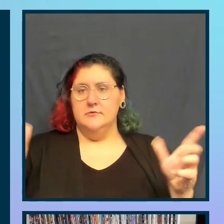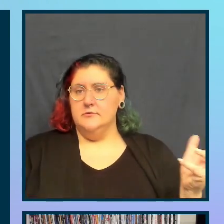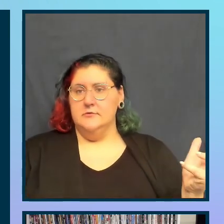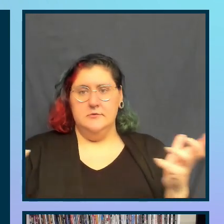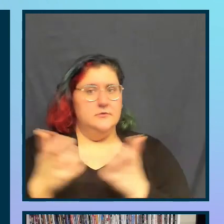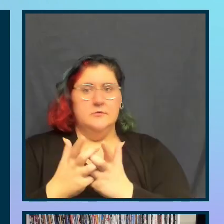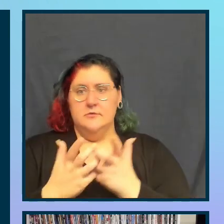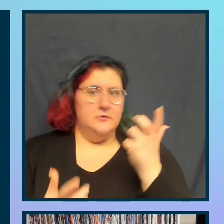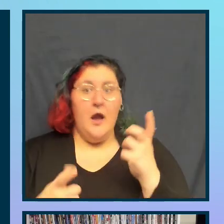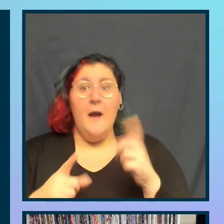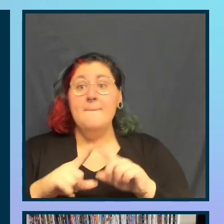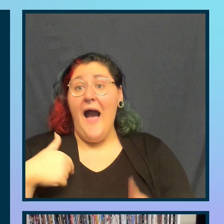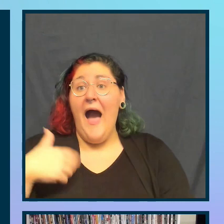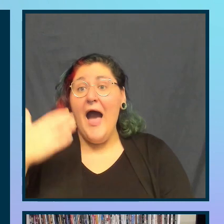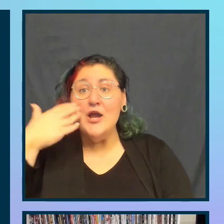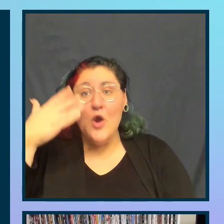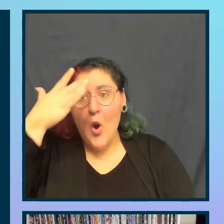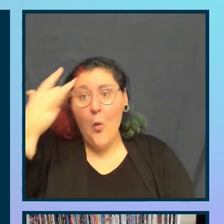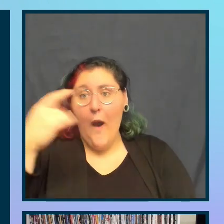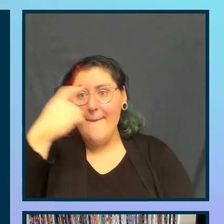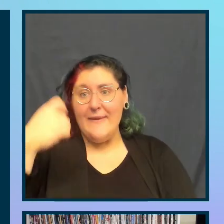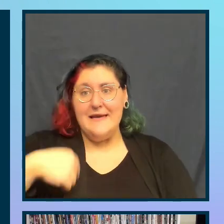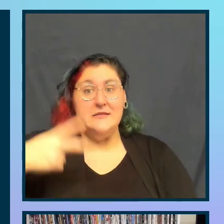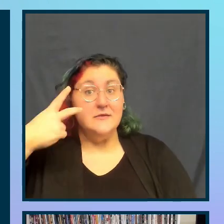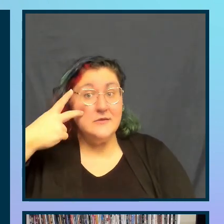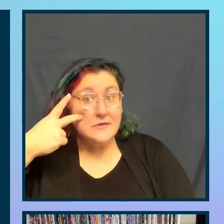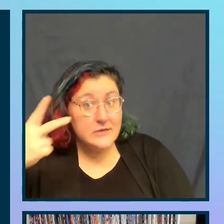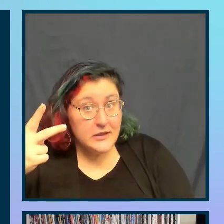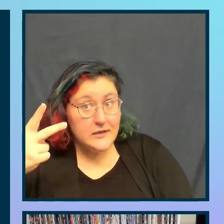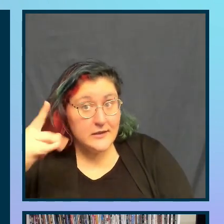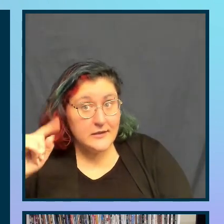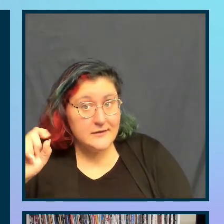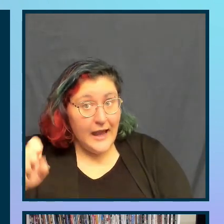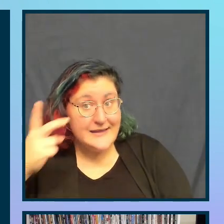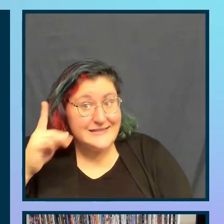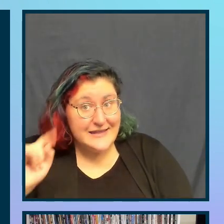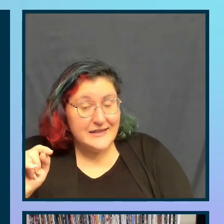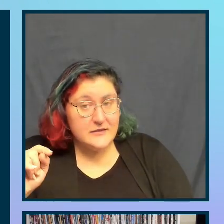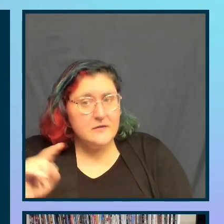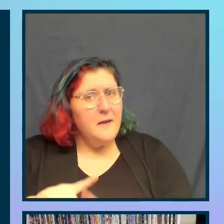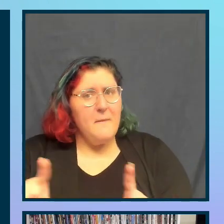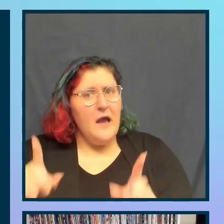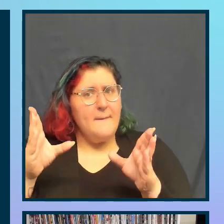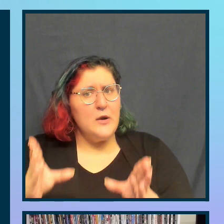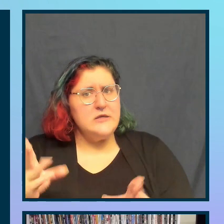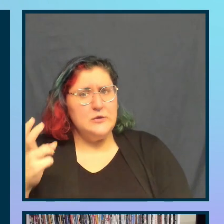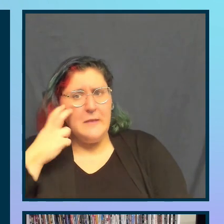this information was communicated to me by the visual affordances of the design, the greater button with a dark gray text.